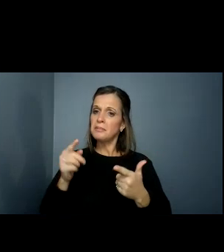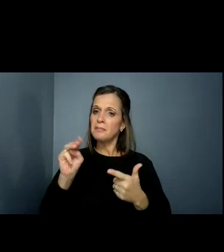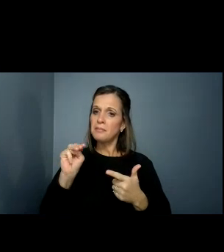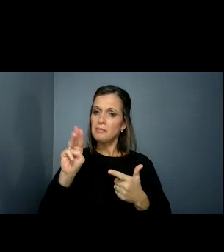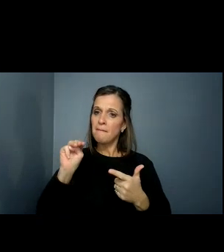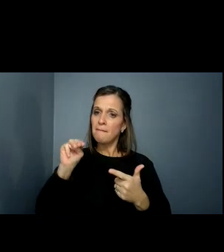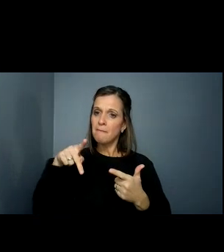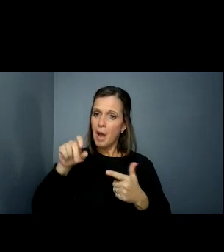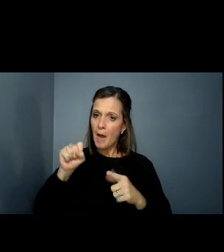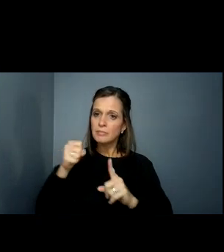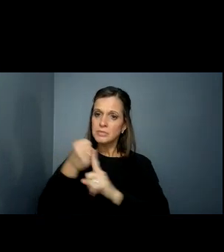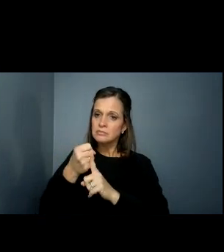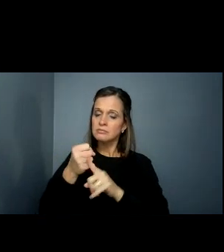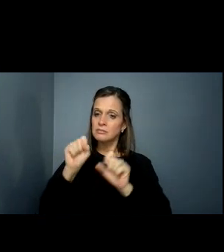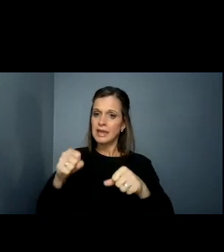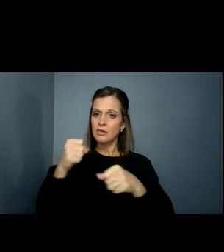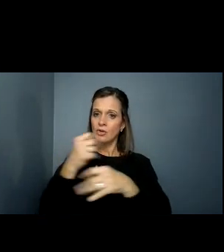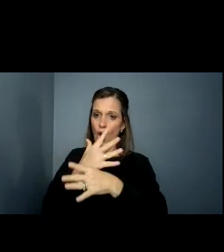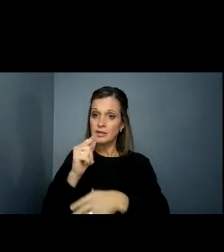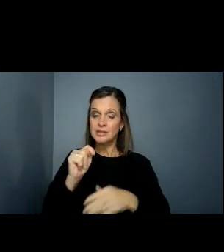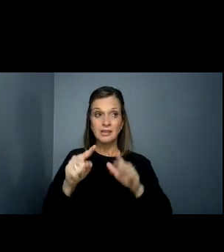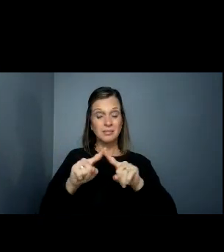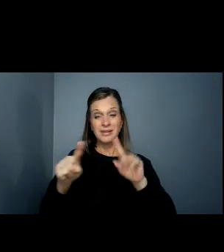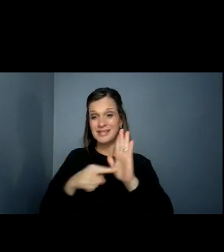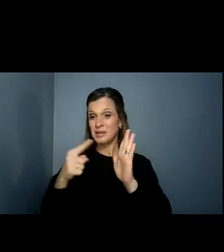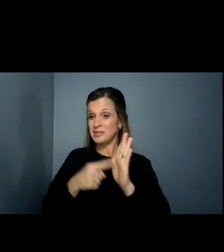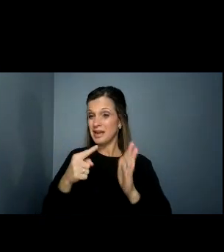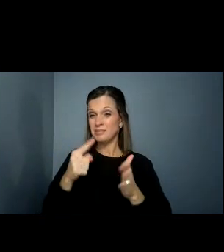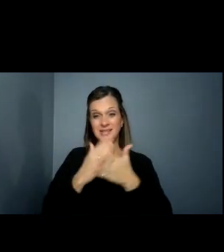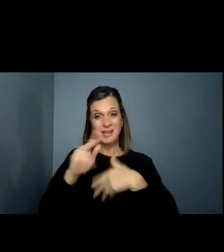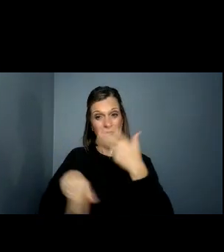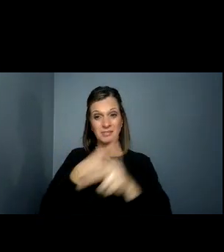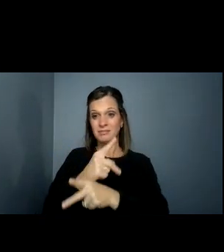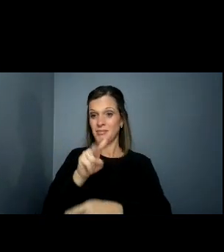virus that we just you never know. But I do know this. If it's sudden